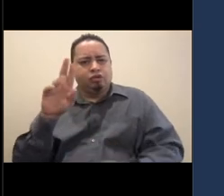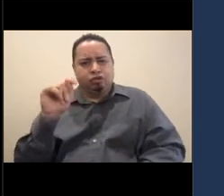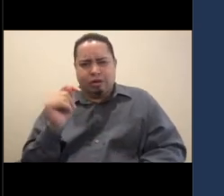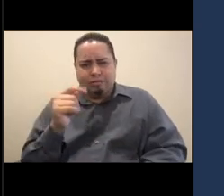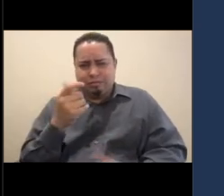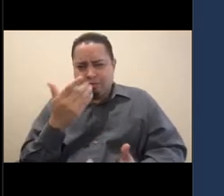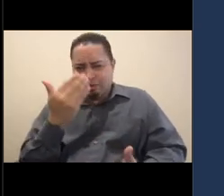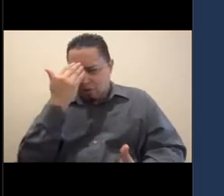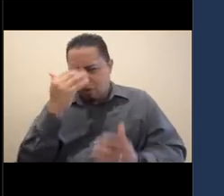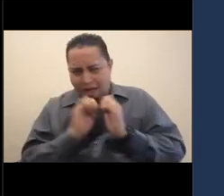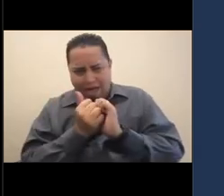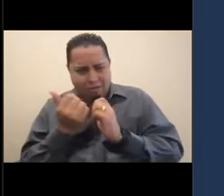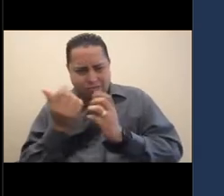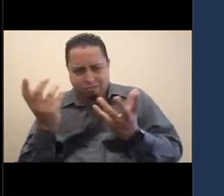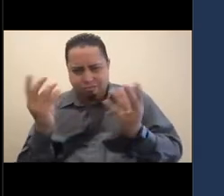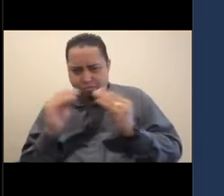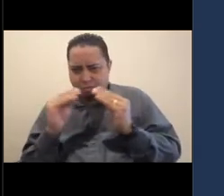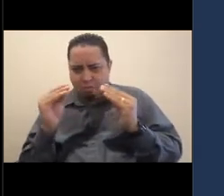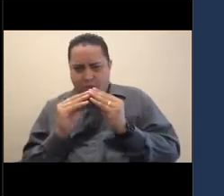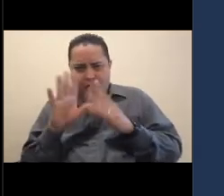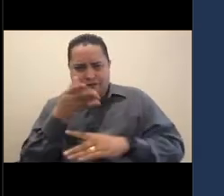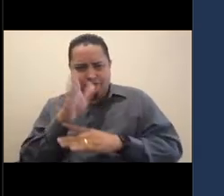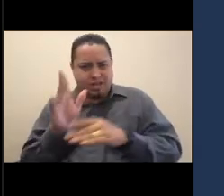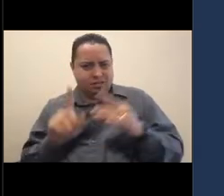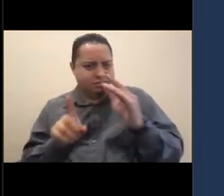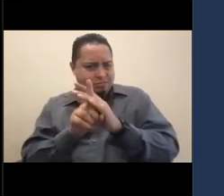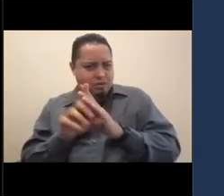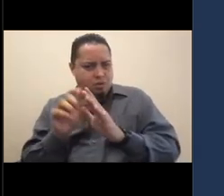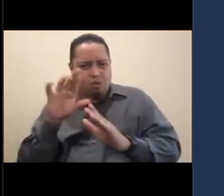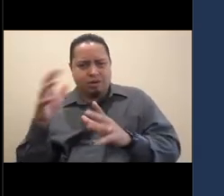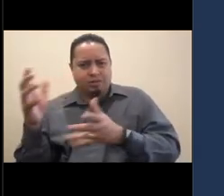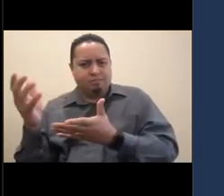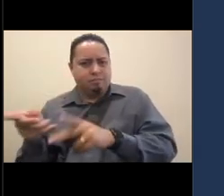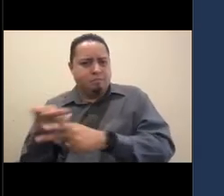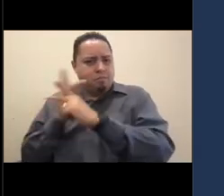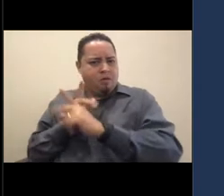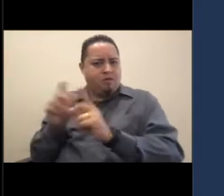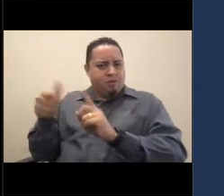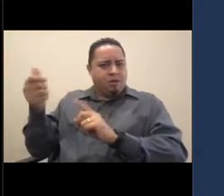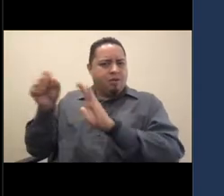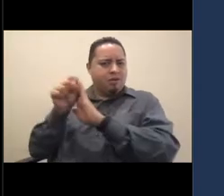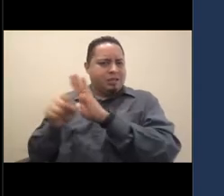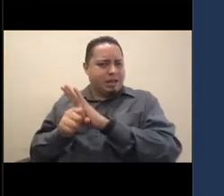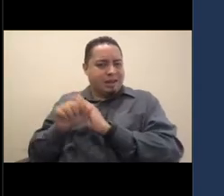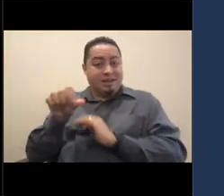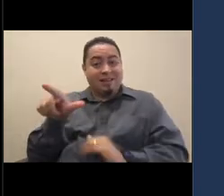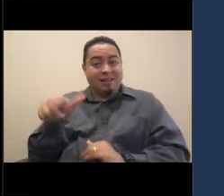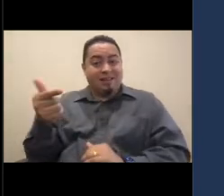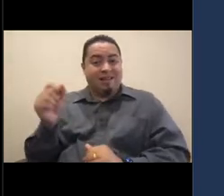other than I was going to say, generalized from other states. Yeah, so that's a great question. And there's two pieces of that, right?